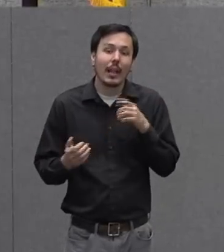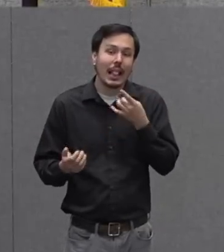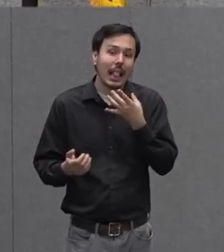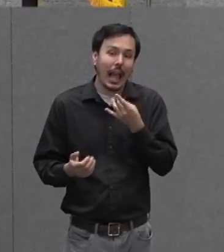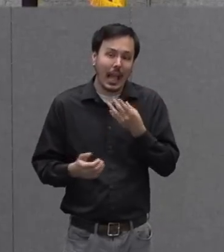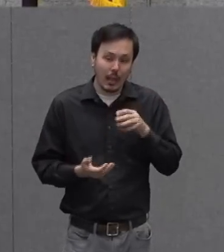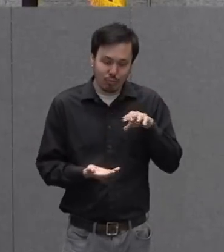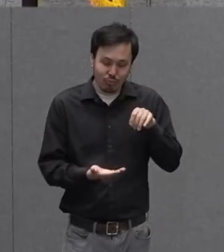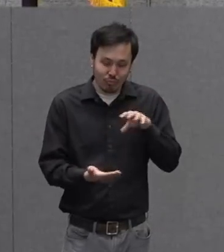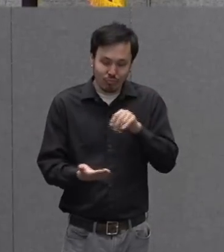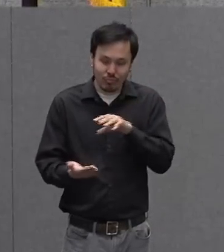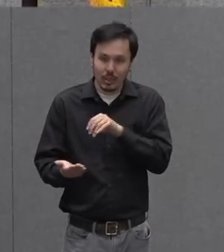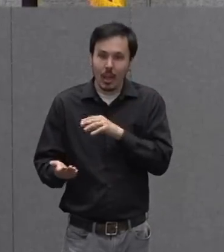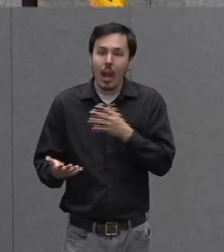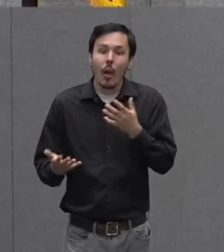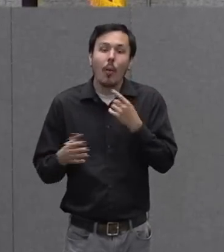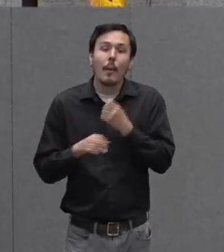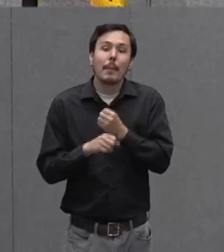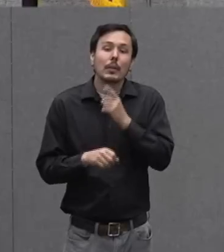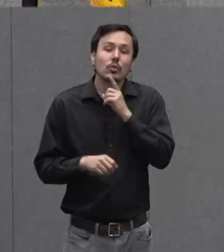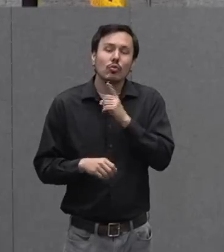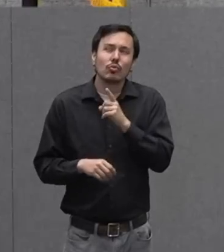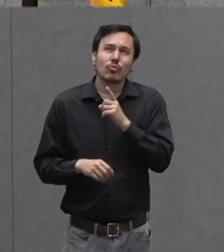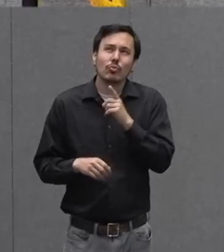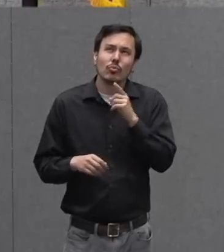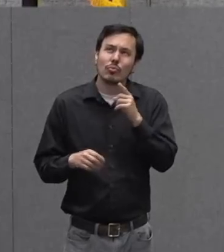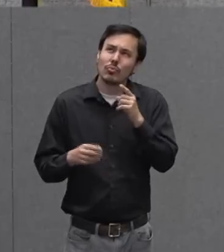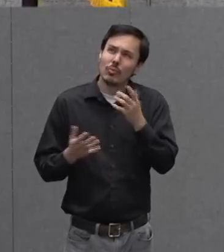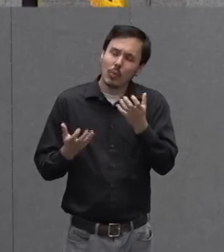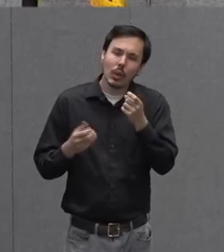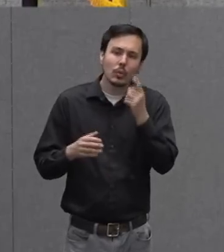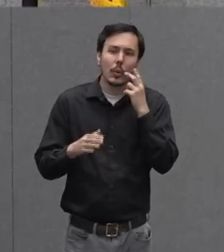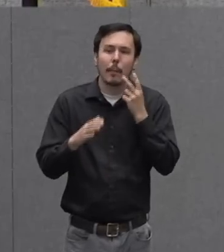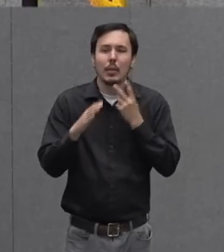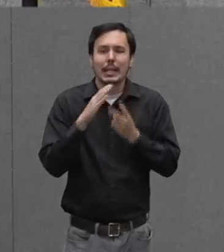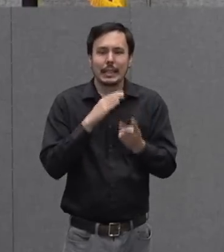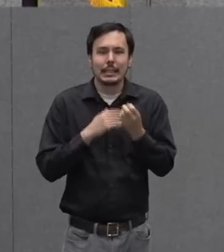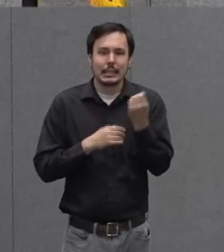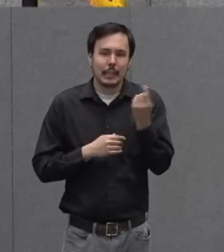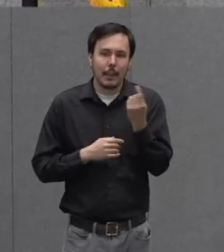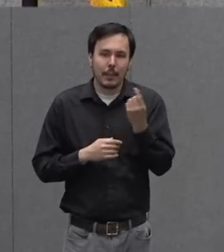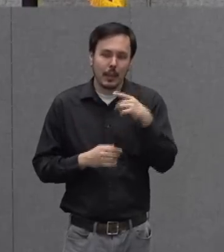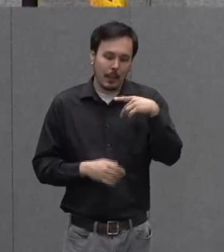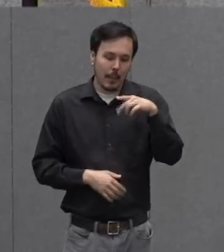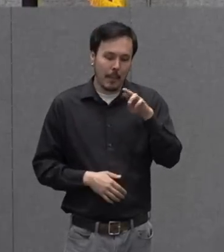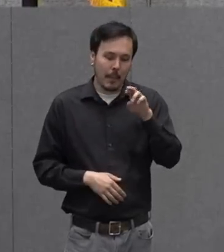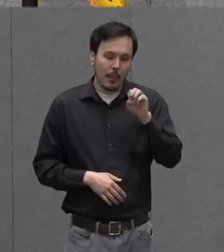I want you to think about maybe making some predictions. When we predict, we're saying what we